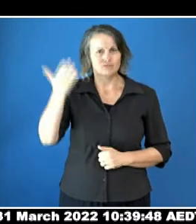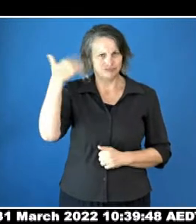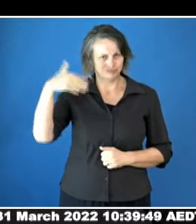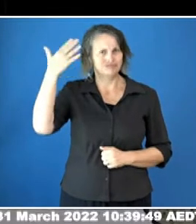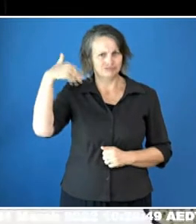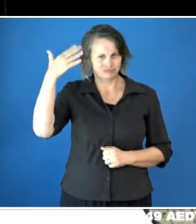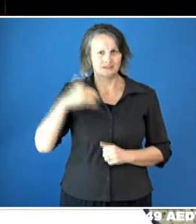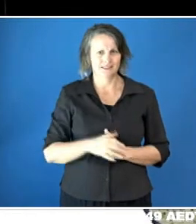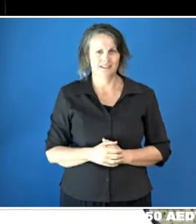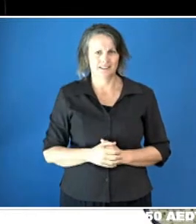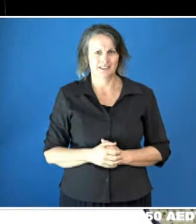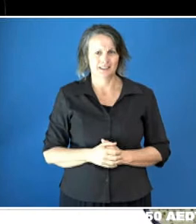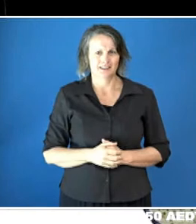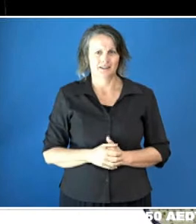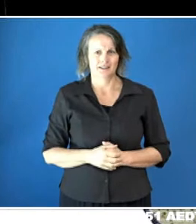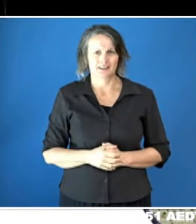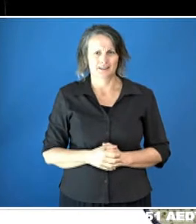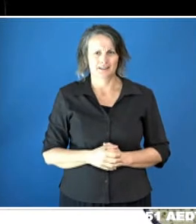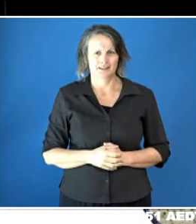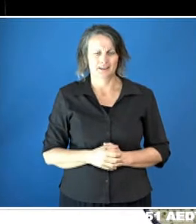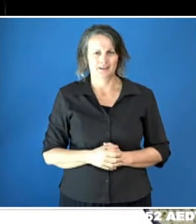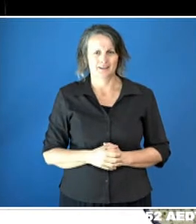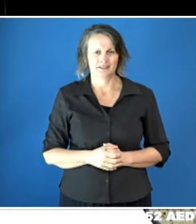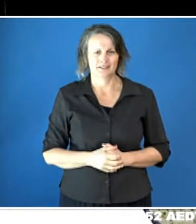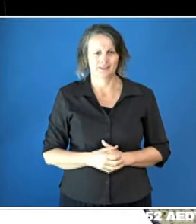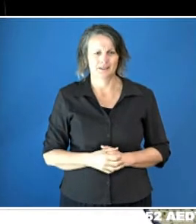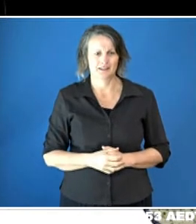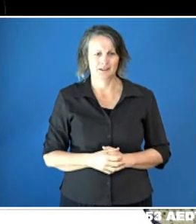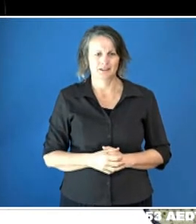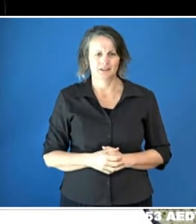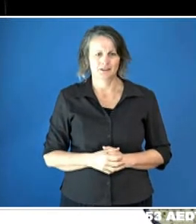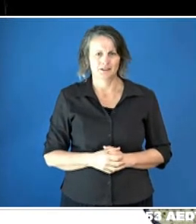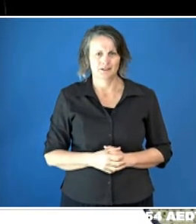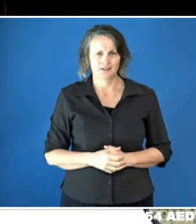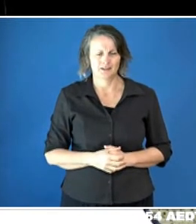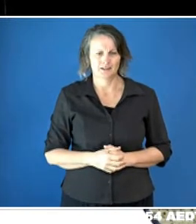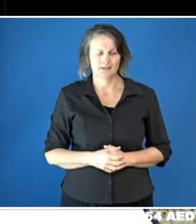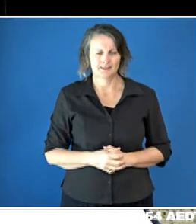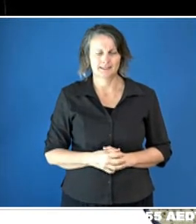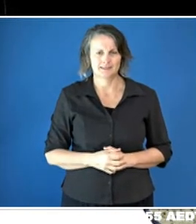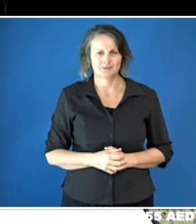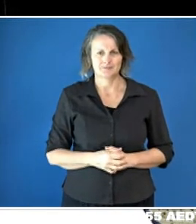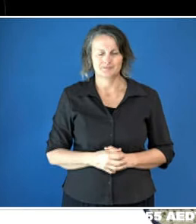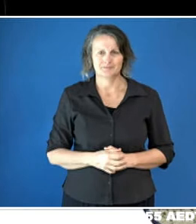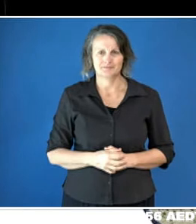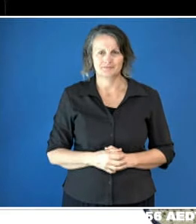One stick in my throat is when I watch it, and yeah, it is